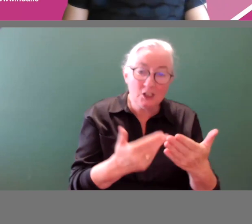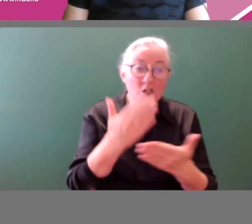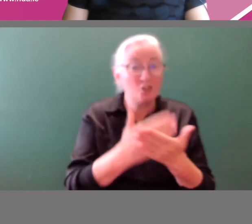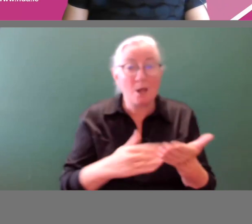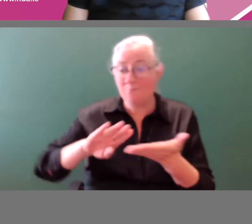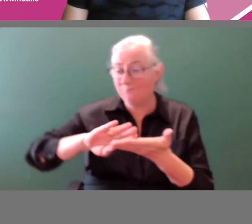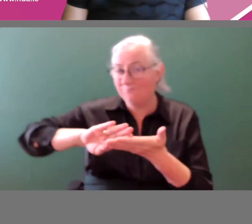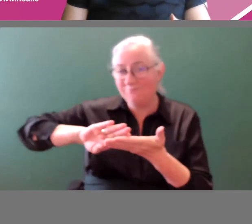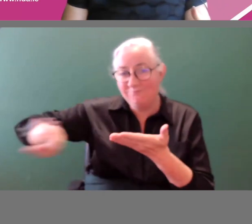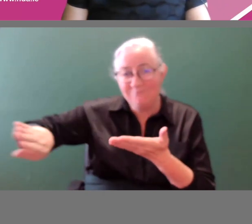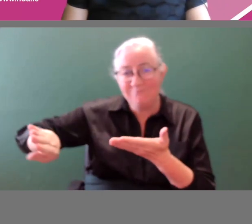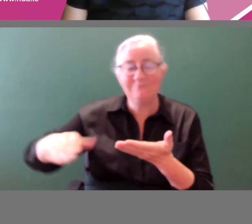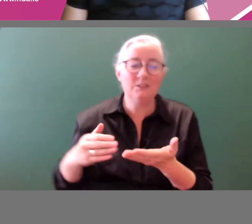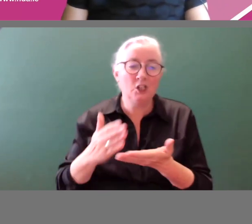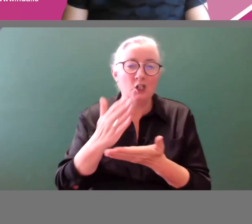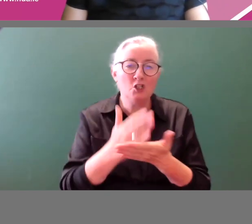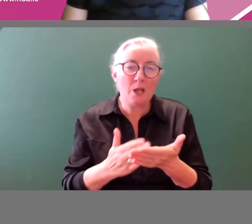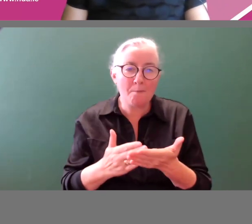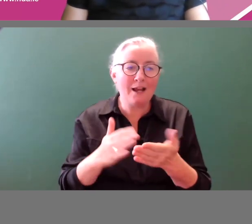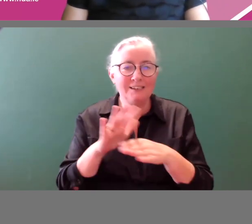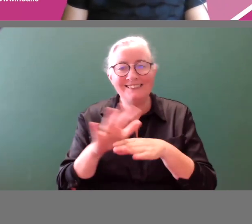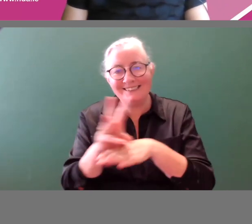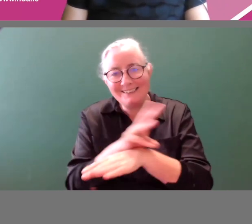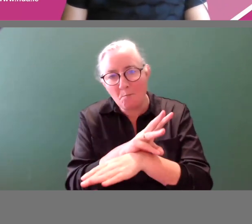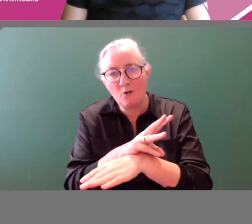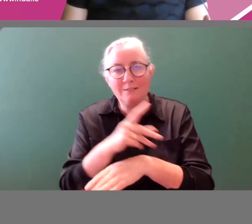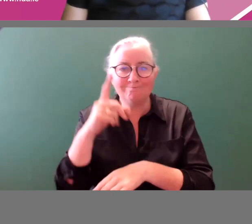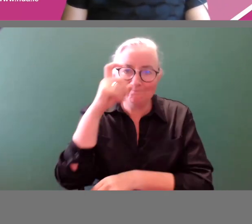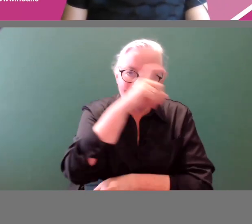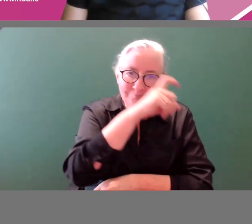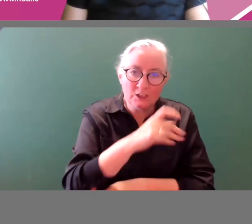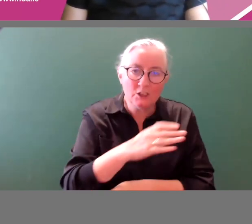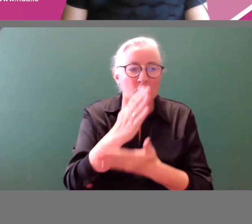as a user. Others might have a temporary degree of difficulty and maybe for others it will cause